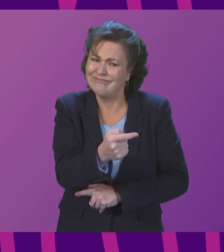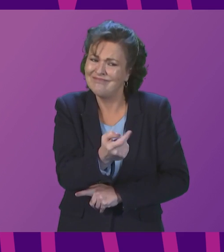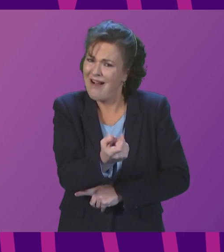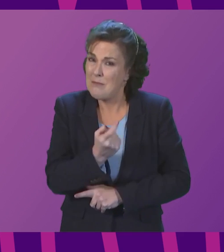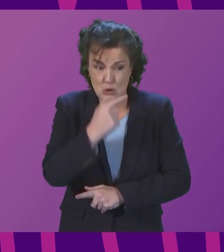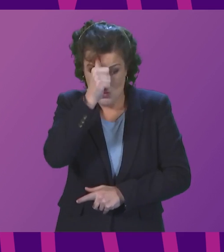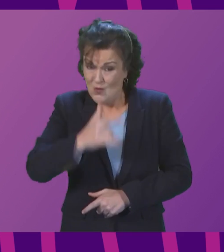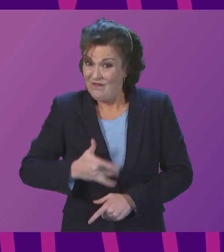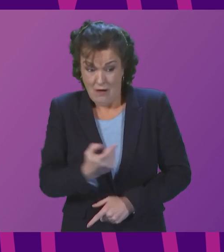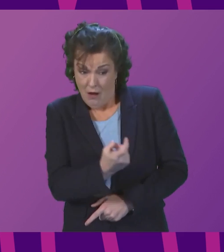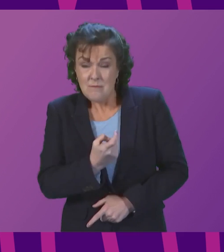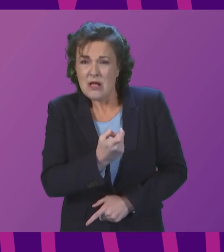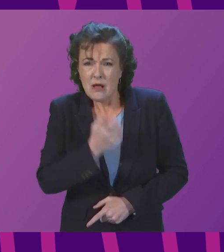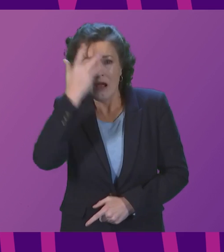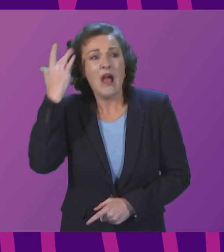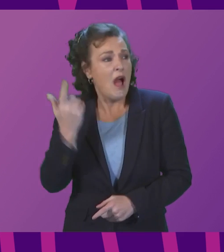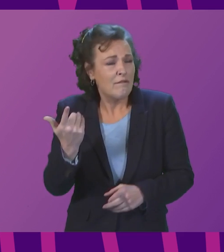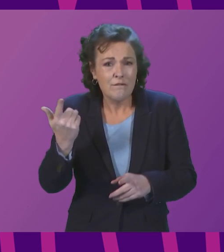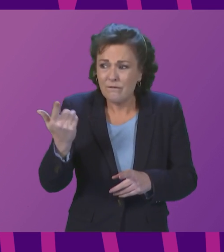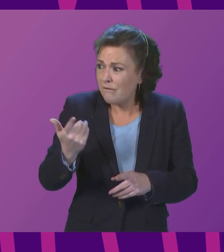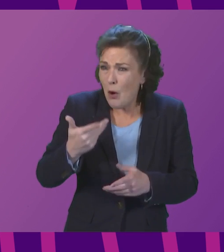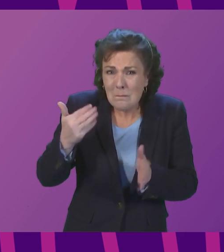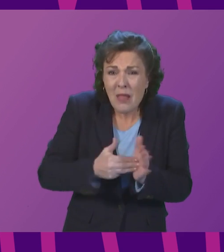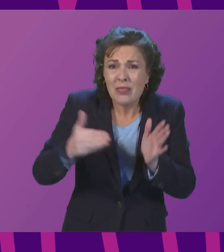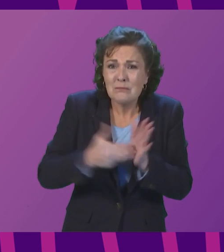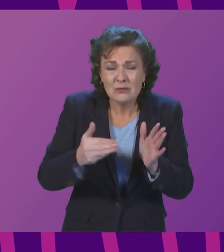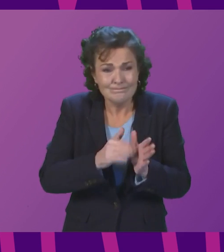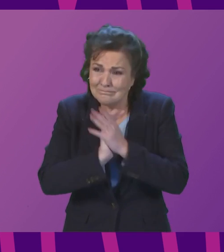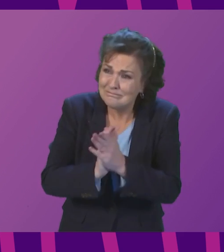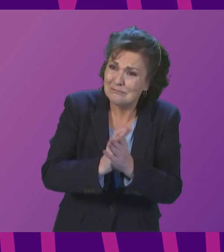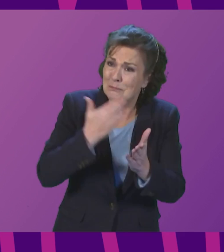for action, are people still waiting for help?